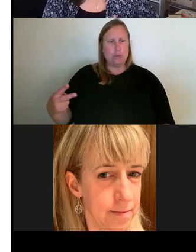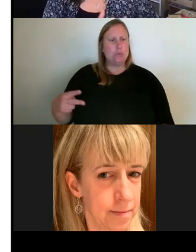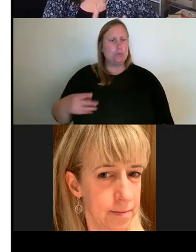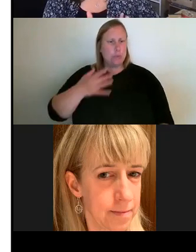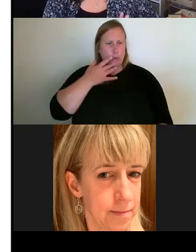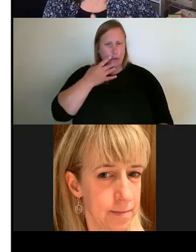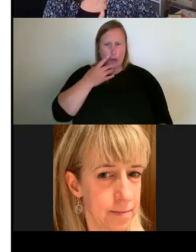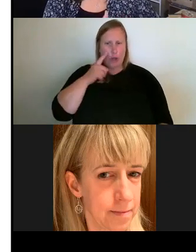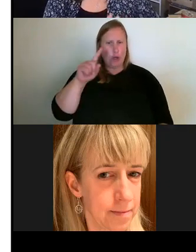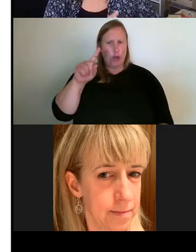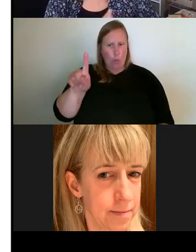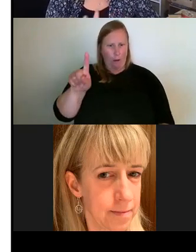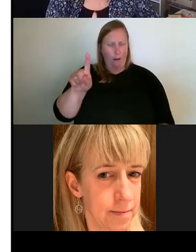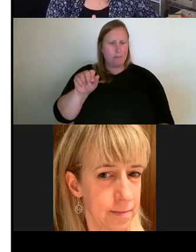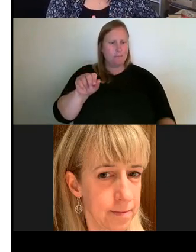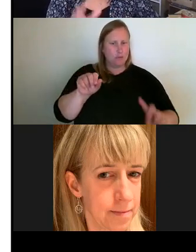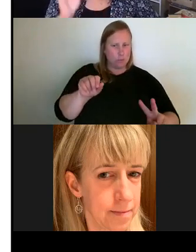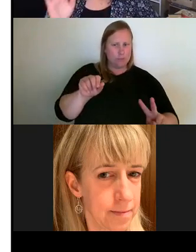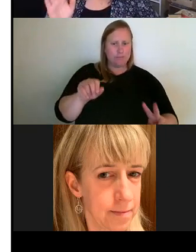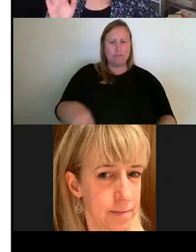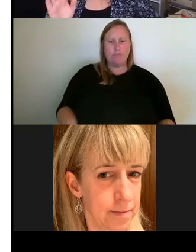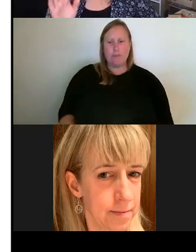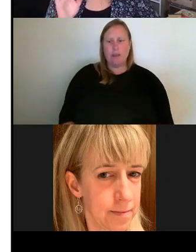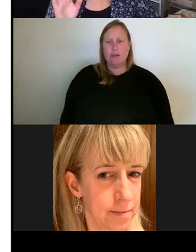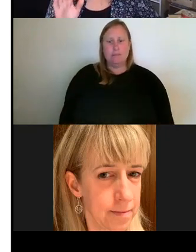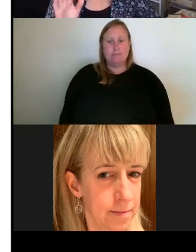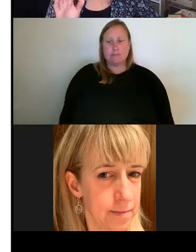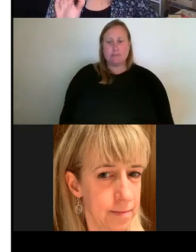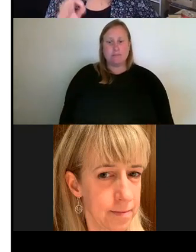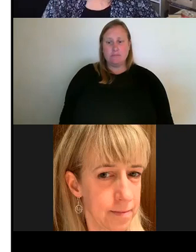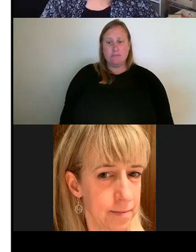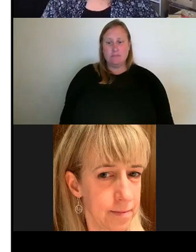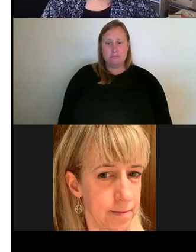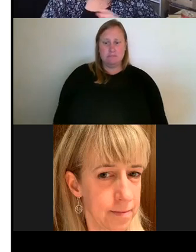It seems that in the group, and it's perfectly fine we are not all in the same place because